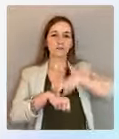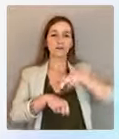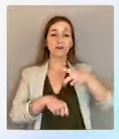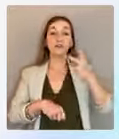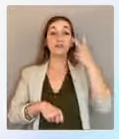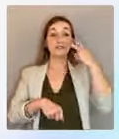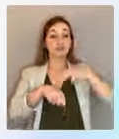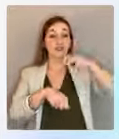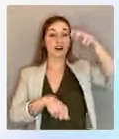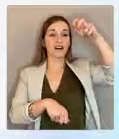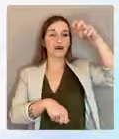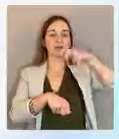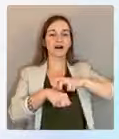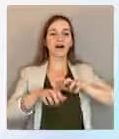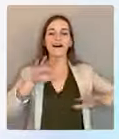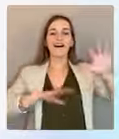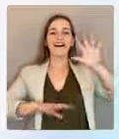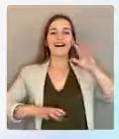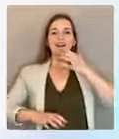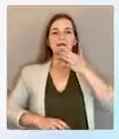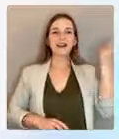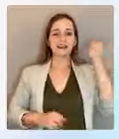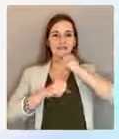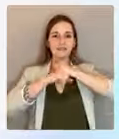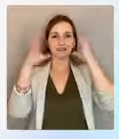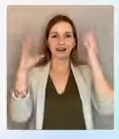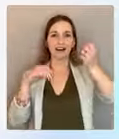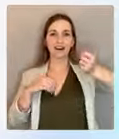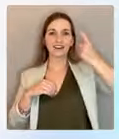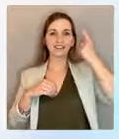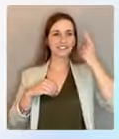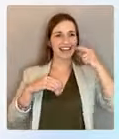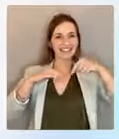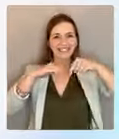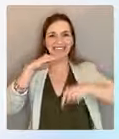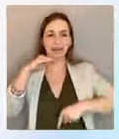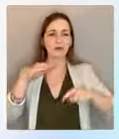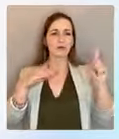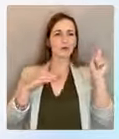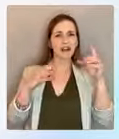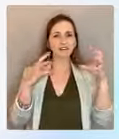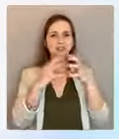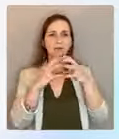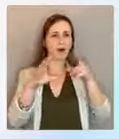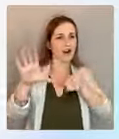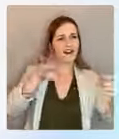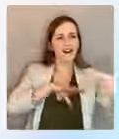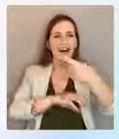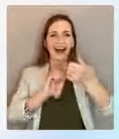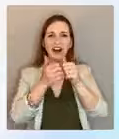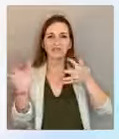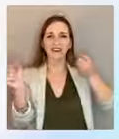all of the depth information comes into play. You'll understand how far away the ball is, how fast it's moving, where it is in relation to the goal,